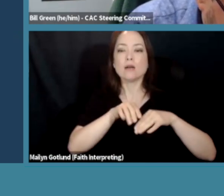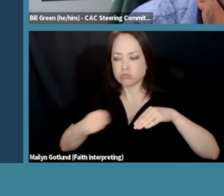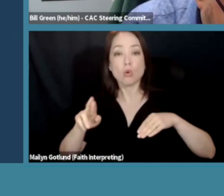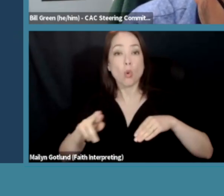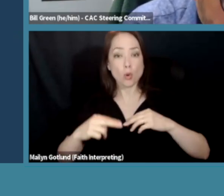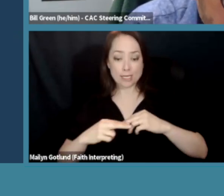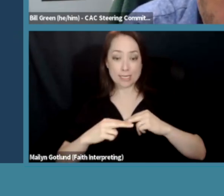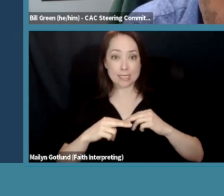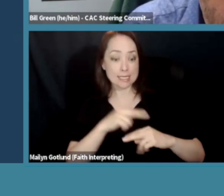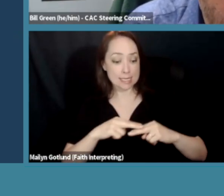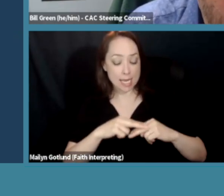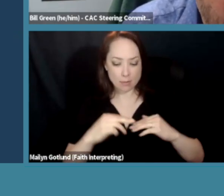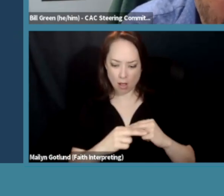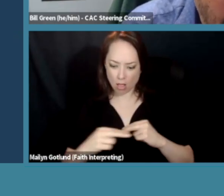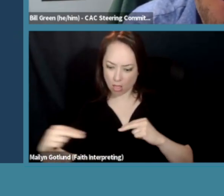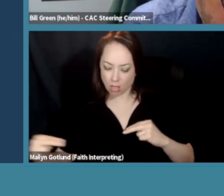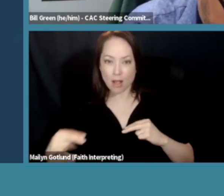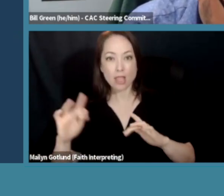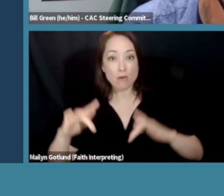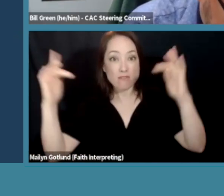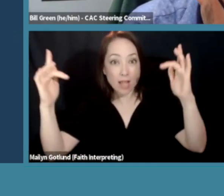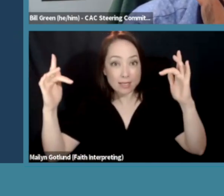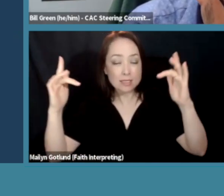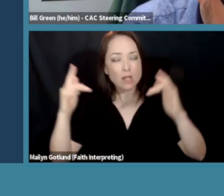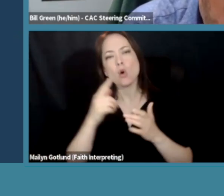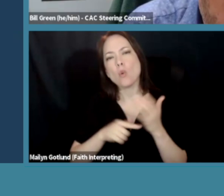What are those things that you can think about making permanent so that they're